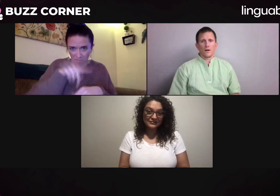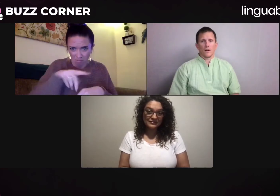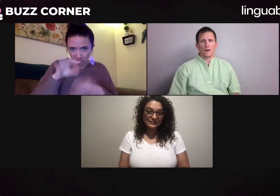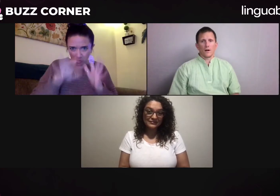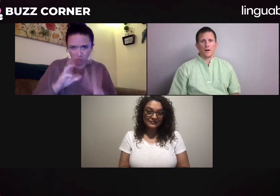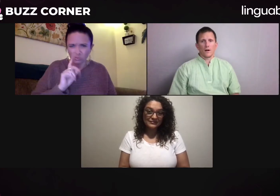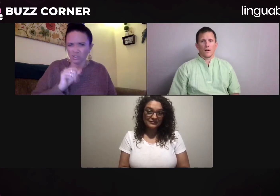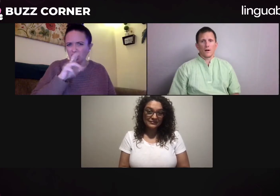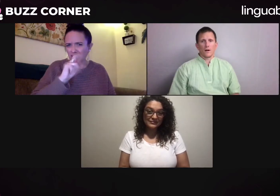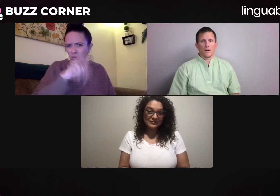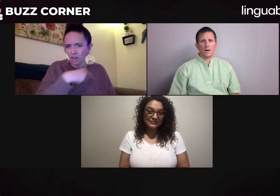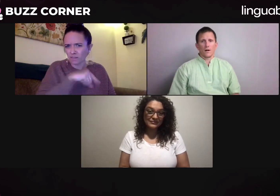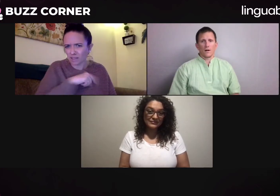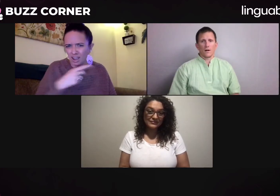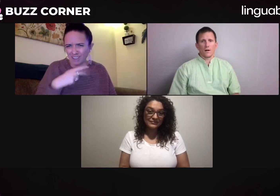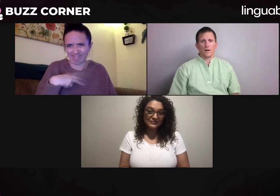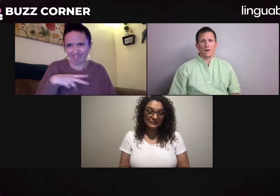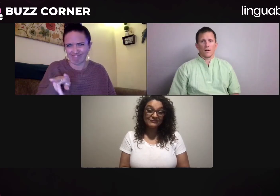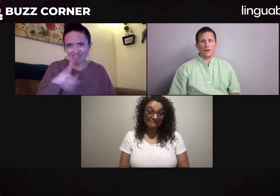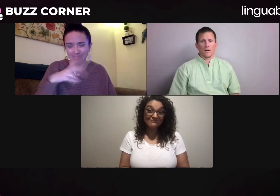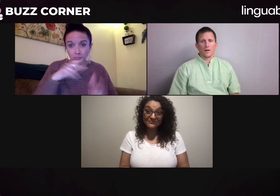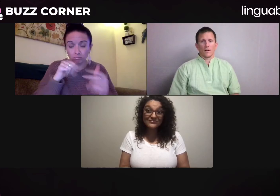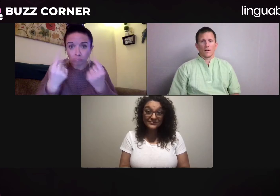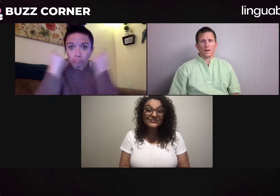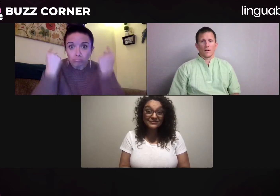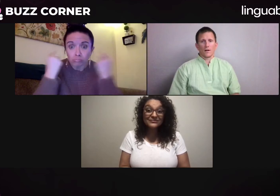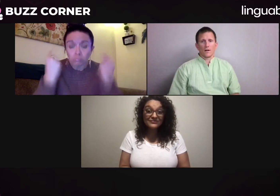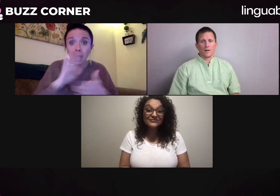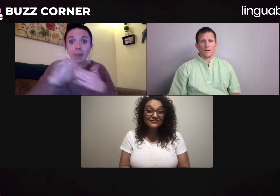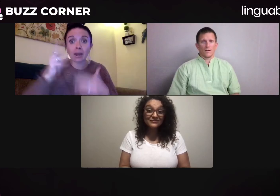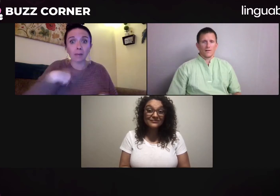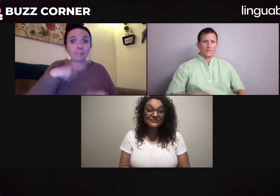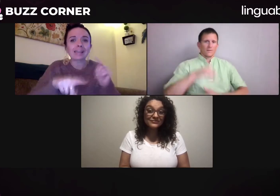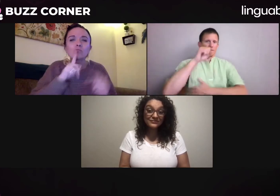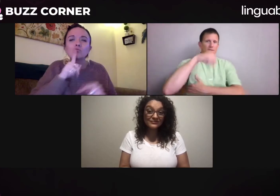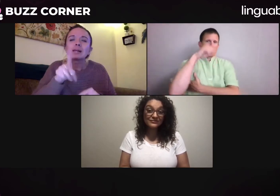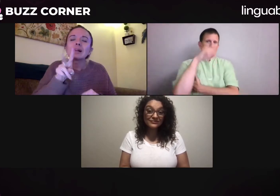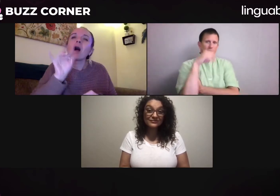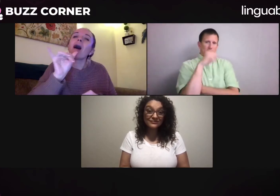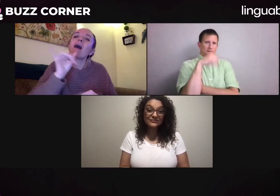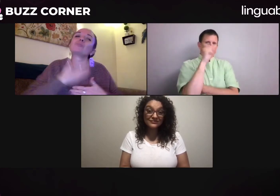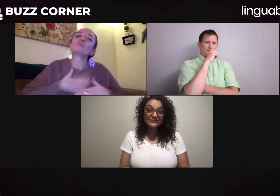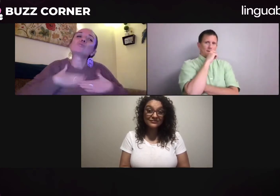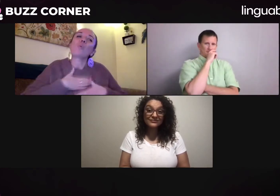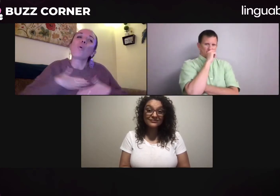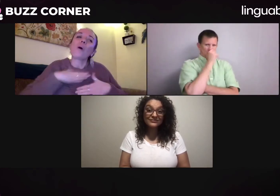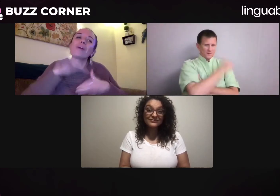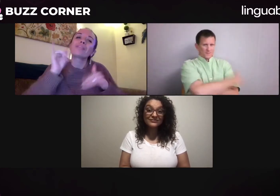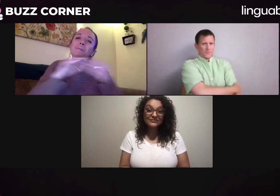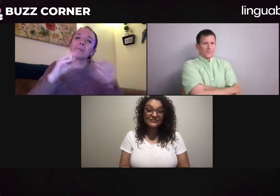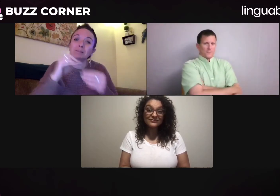they want to serve their community and they, they sometimes will do that through signing or interpreting at church.